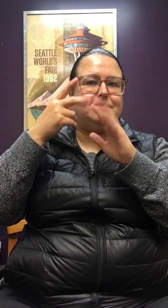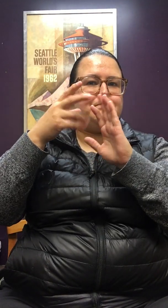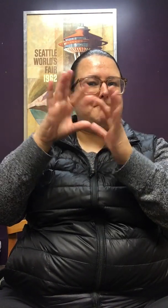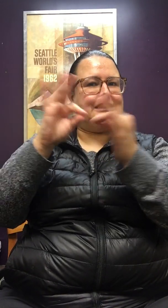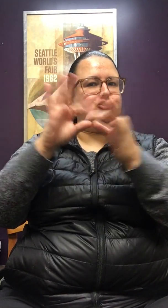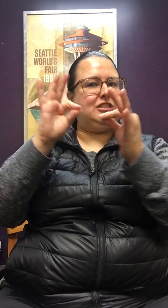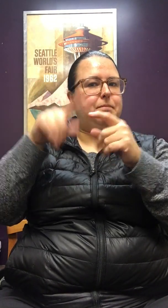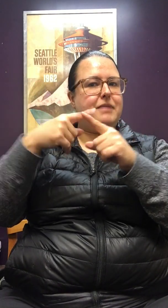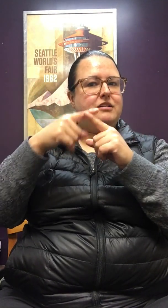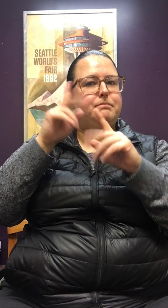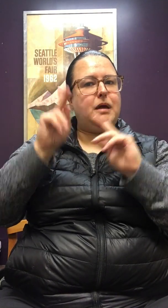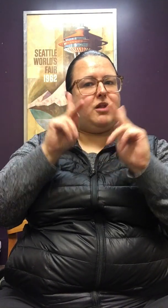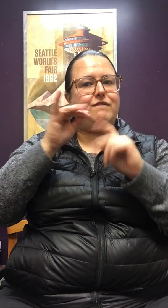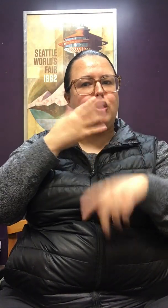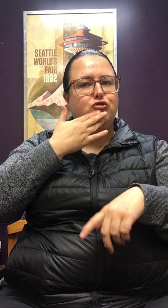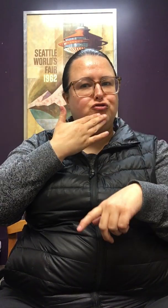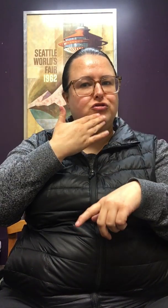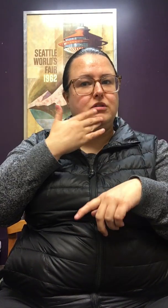in their messages about people of color.